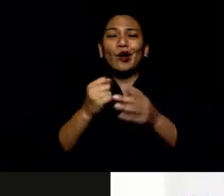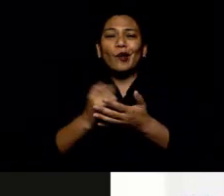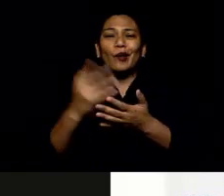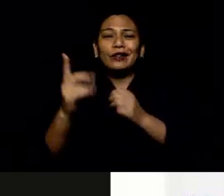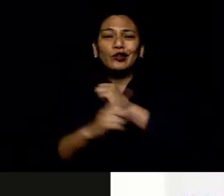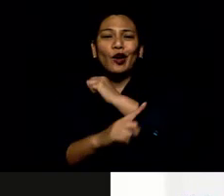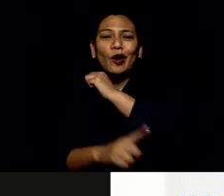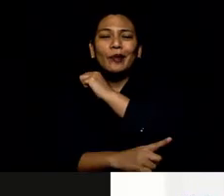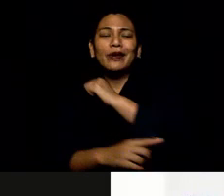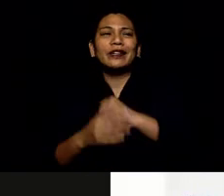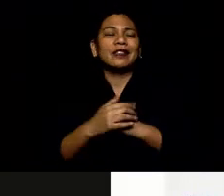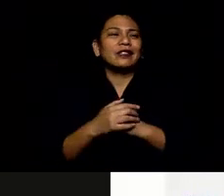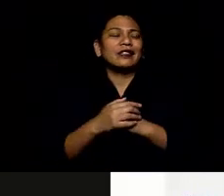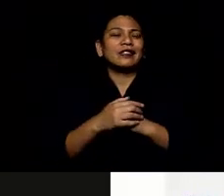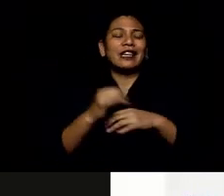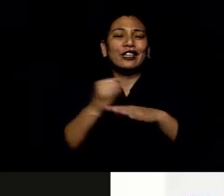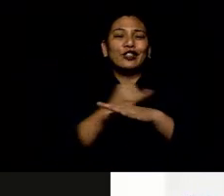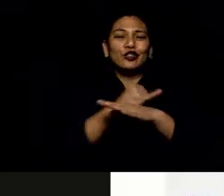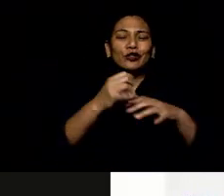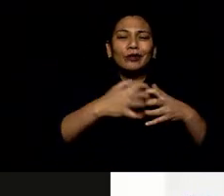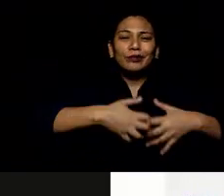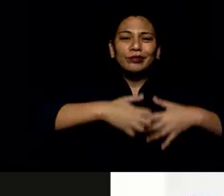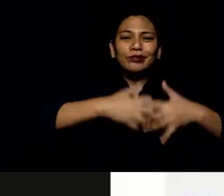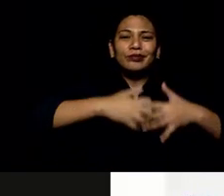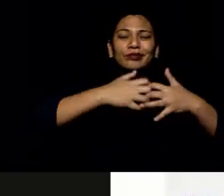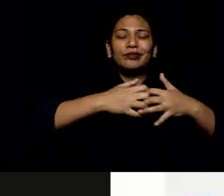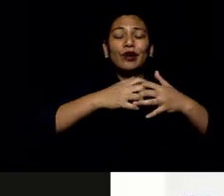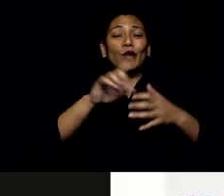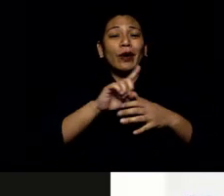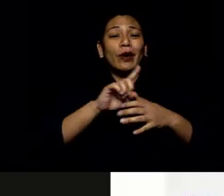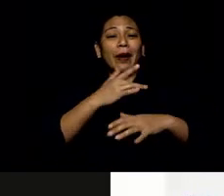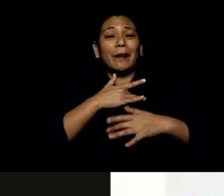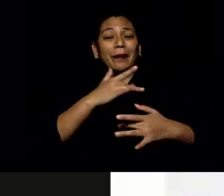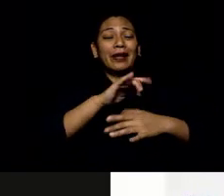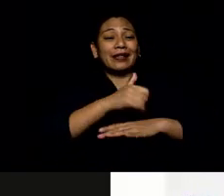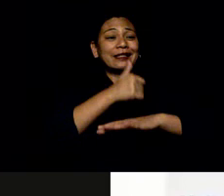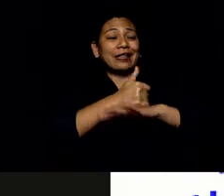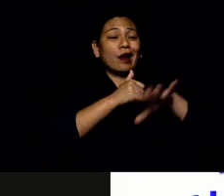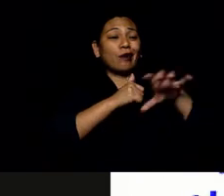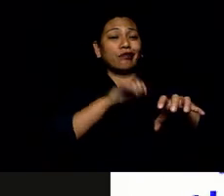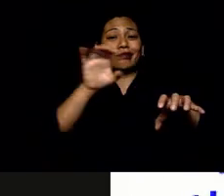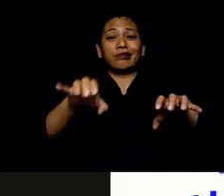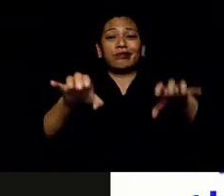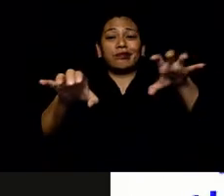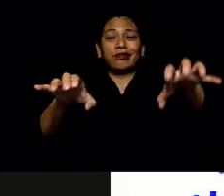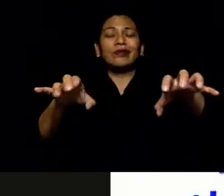pollute tend to be, uh, placed is of course, in racialized communities.